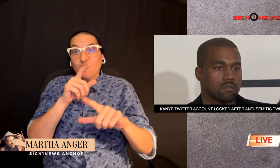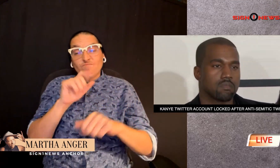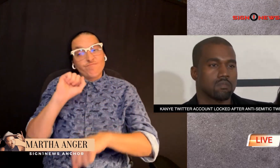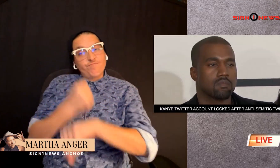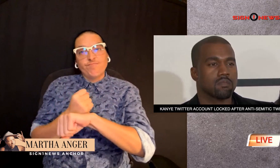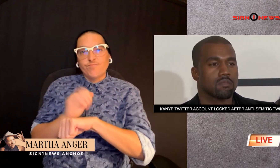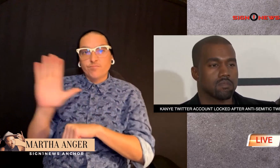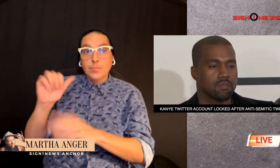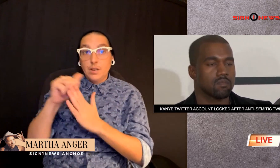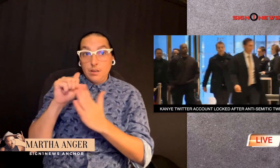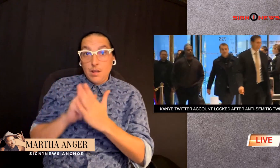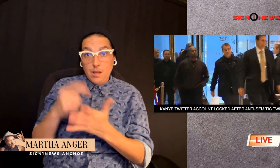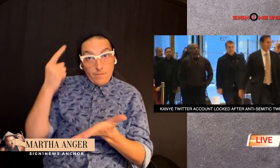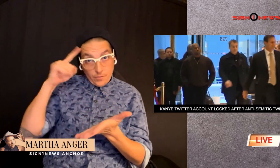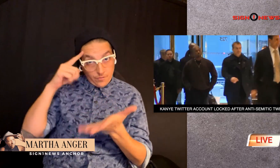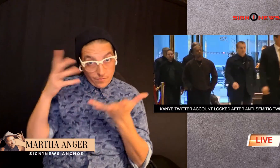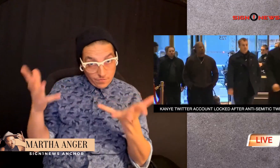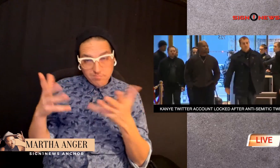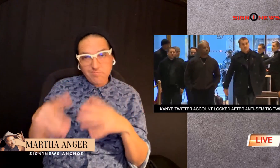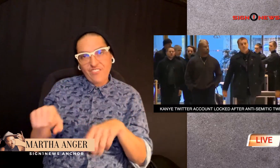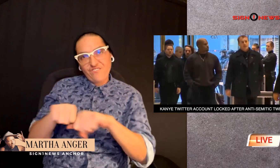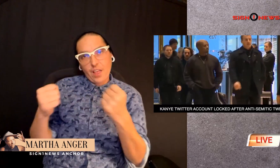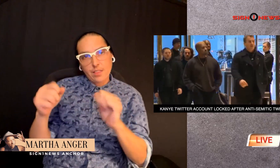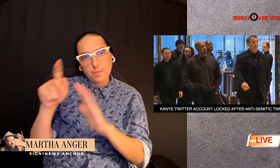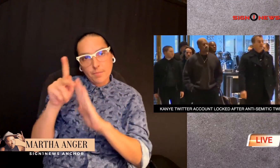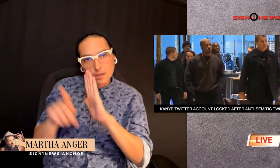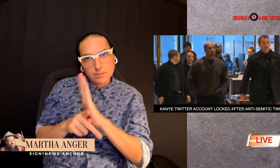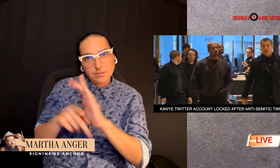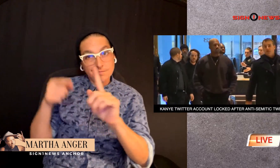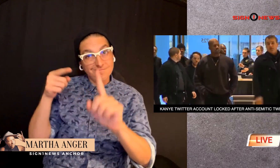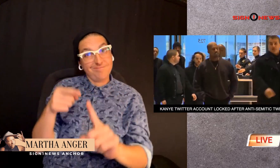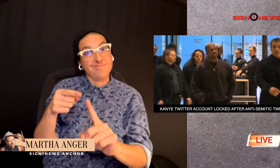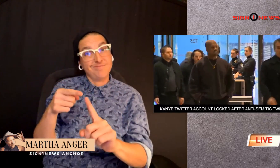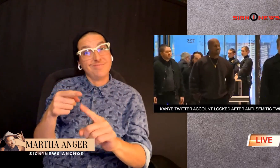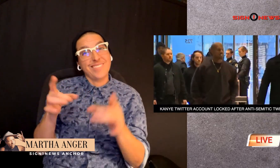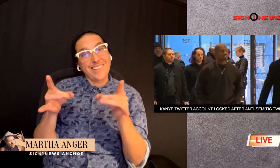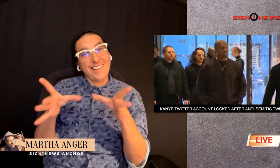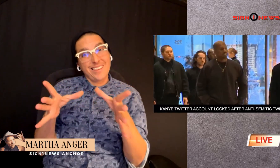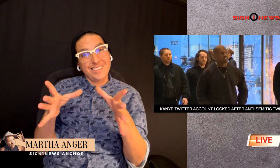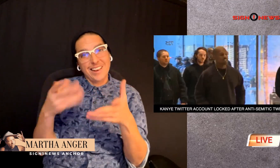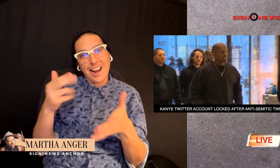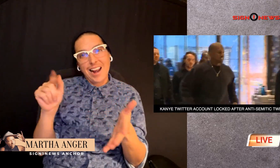Twitter locked the rappers account for violating its policies on hate speech